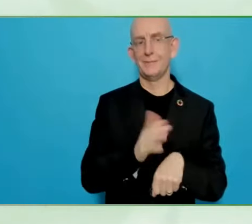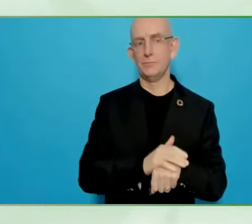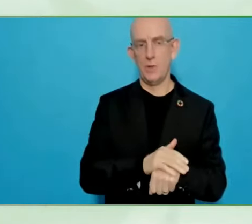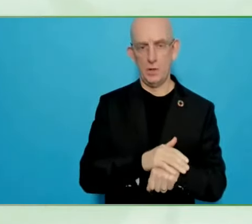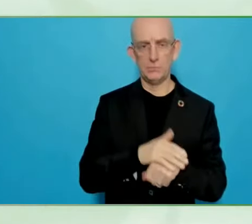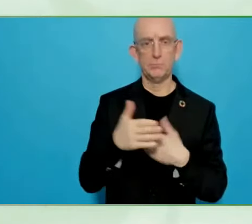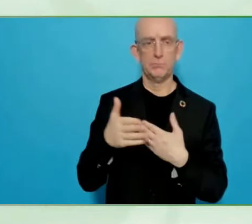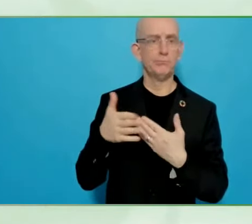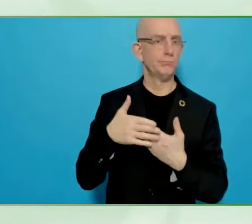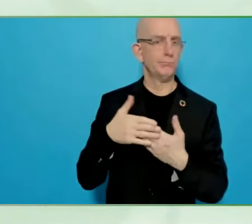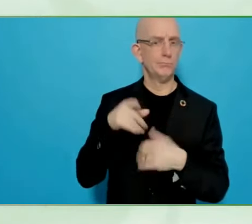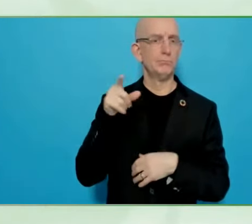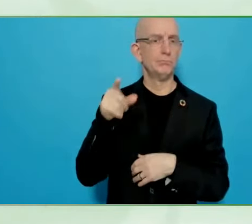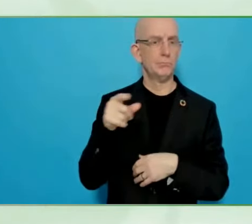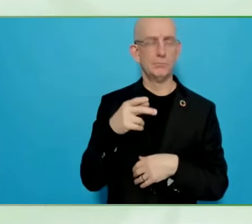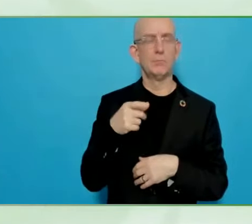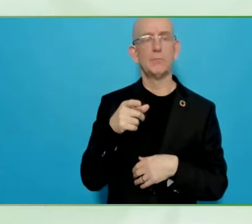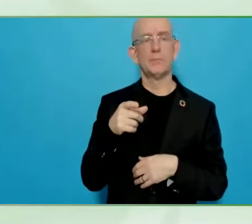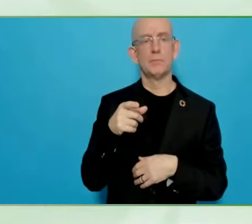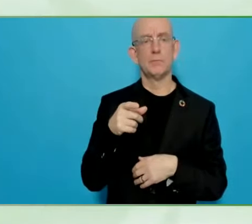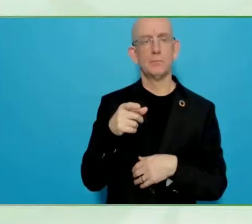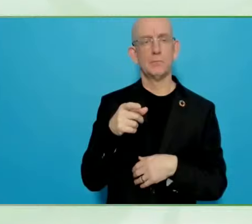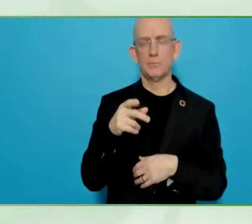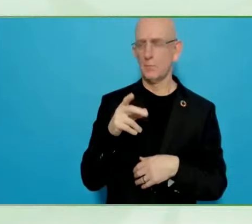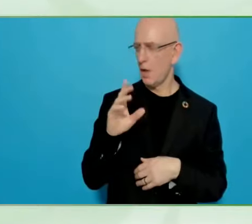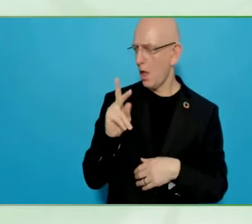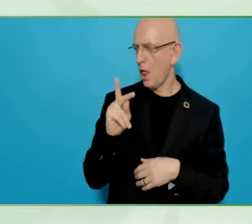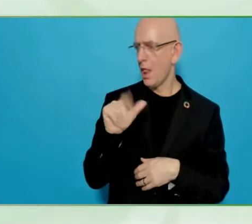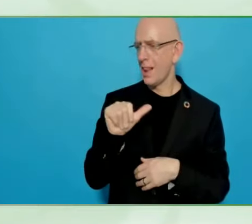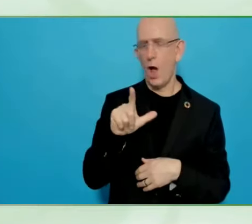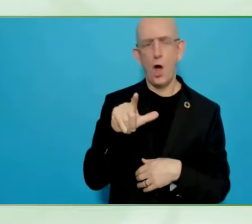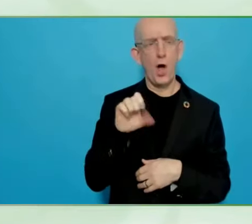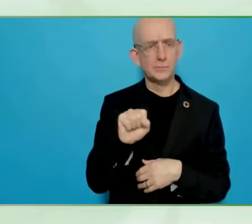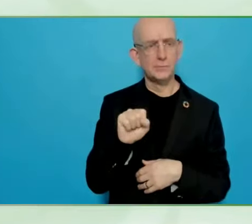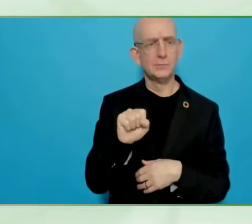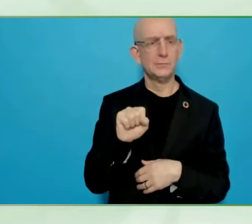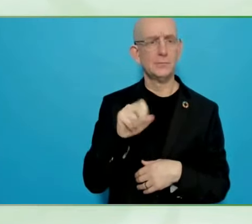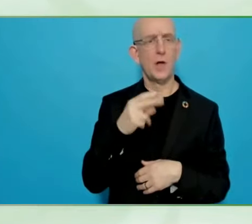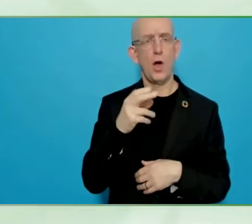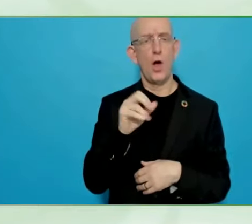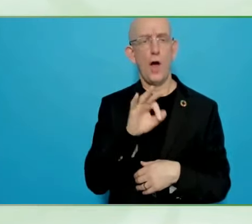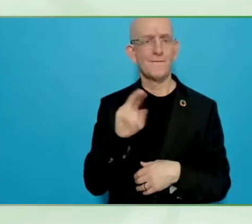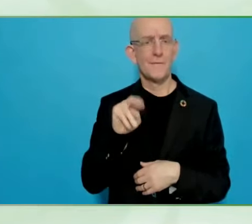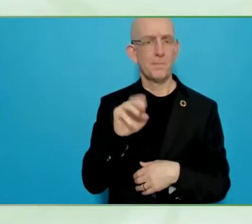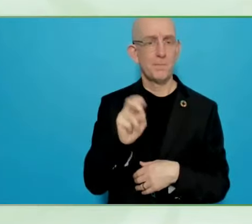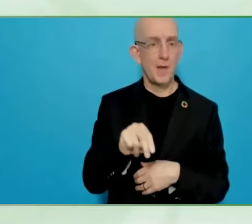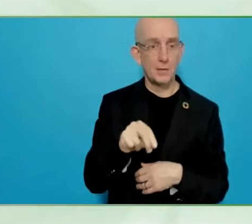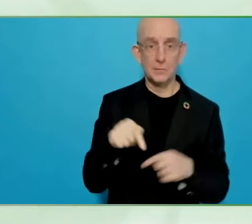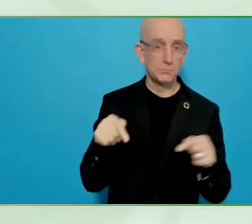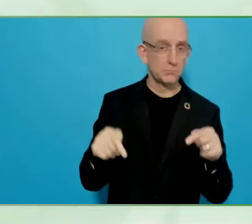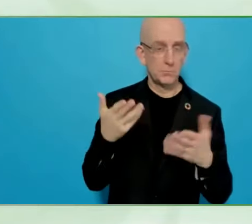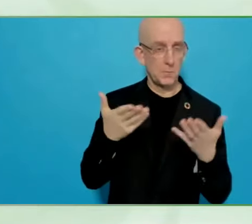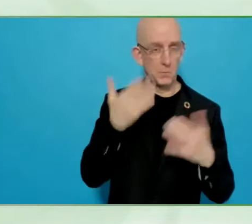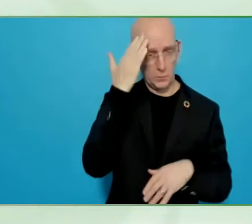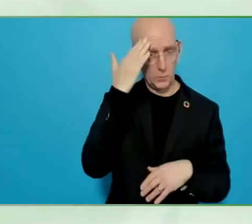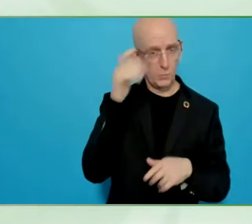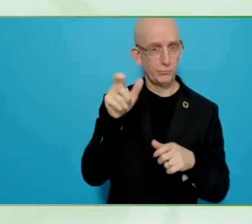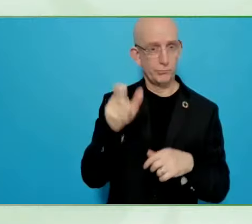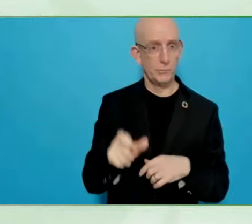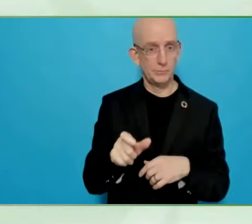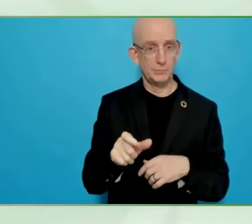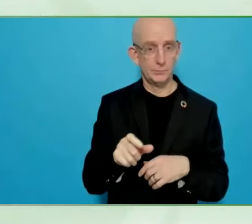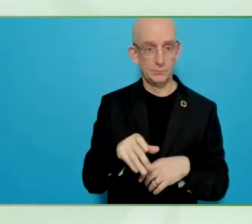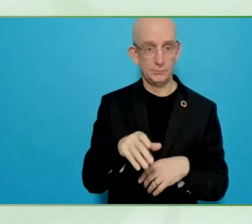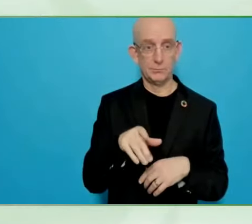OK, so you can talk to each other.